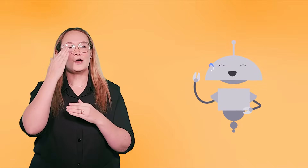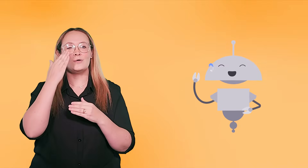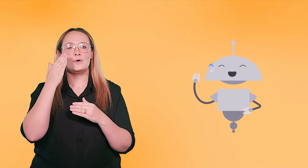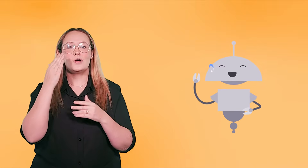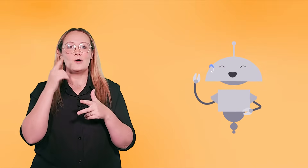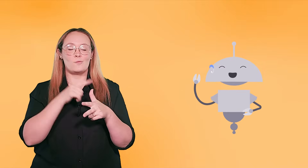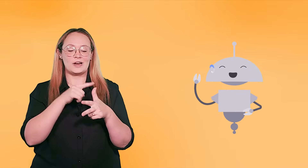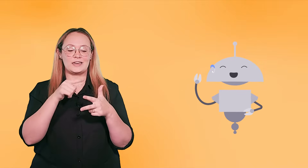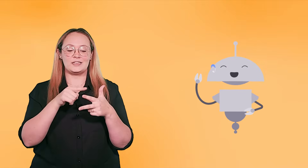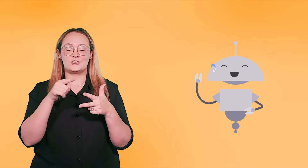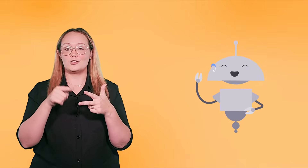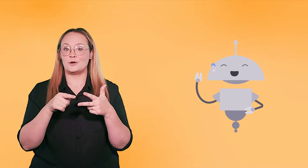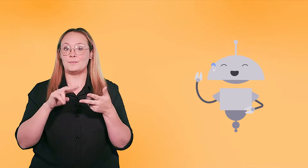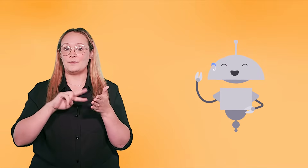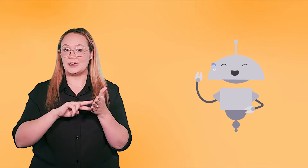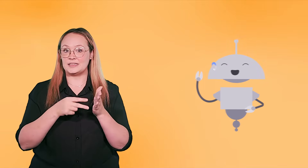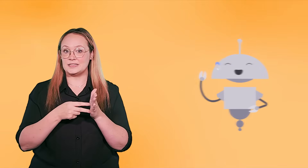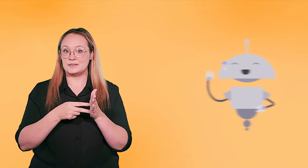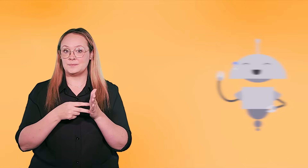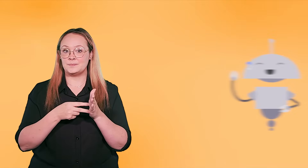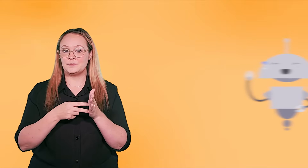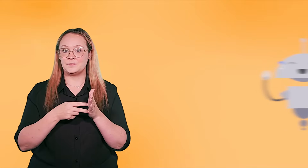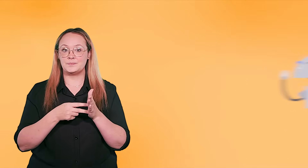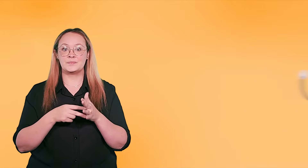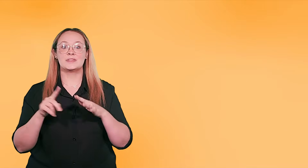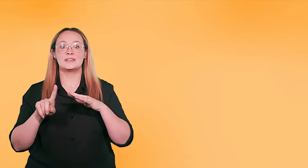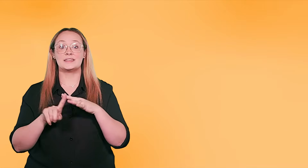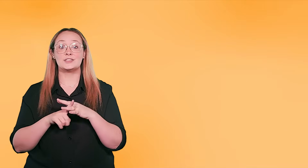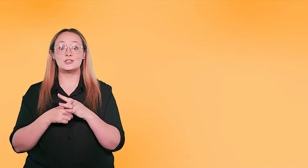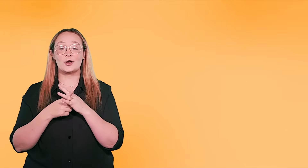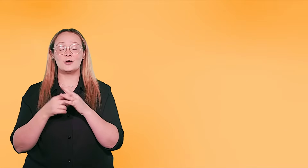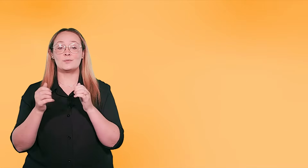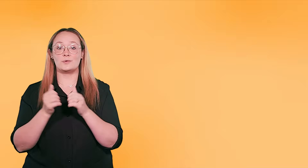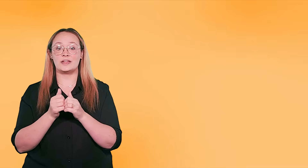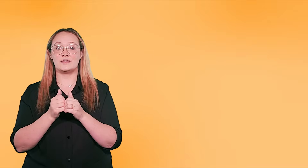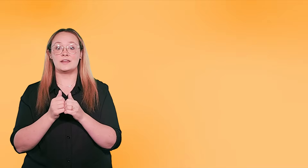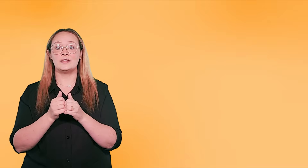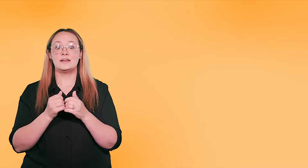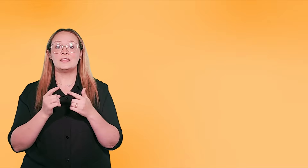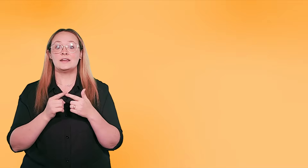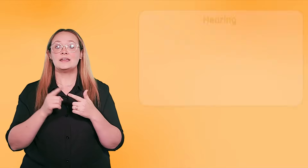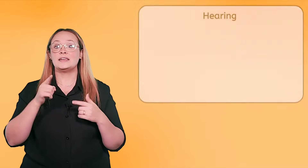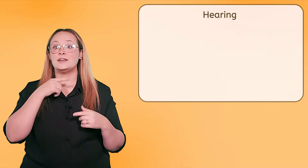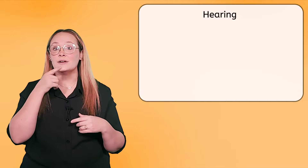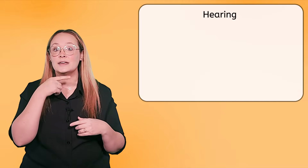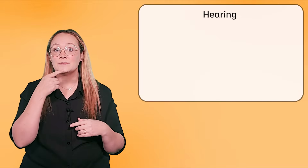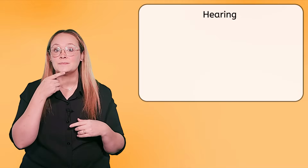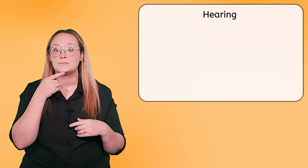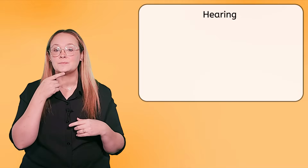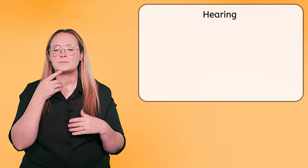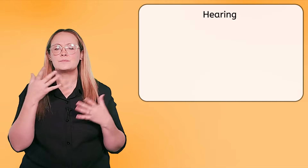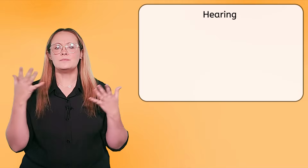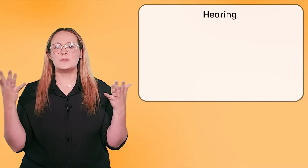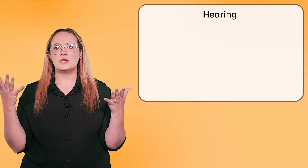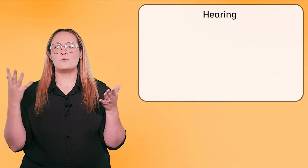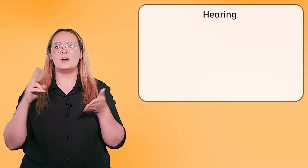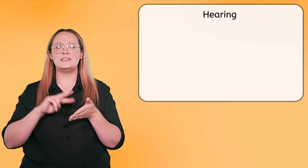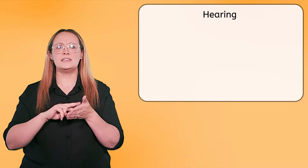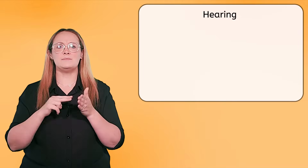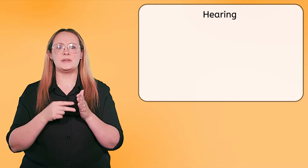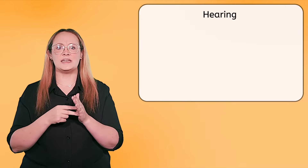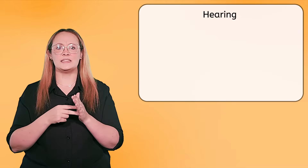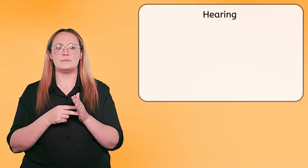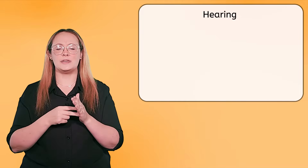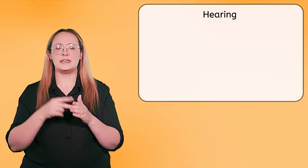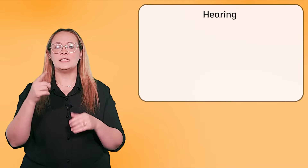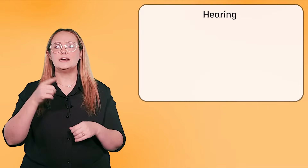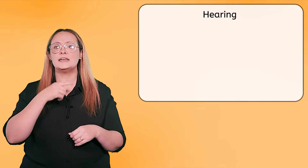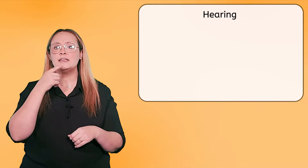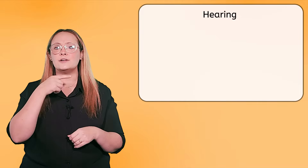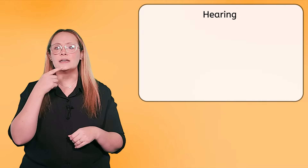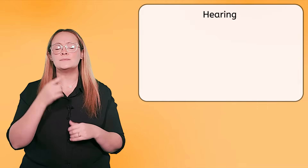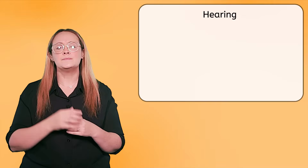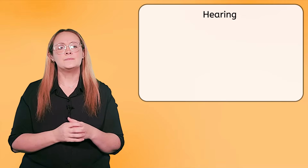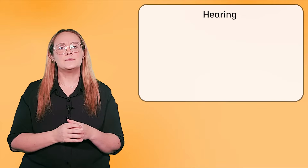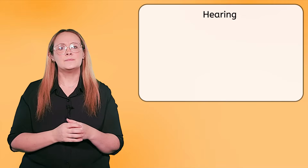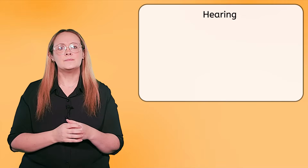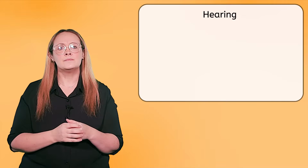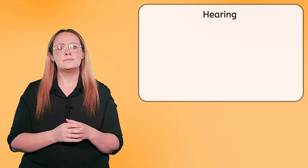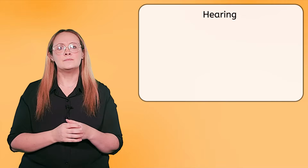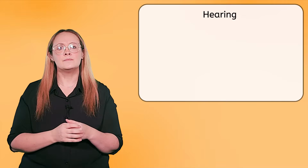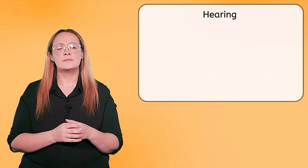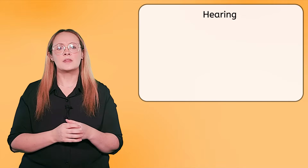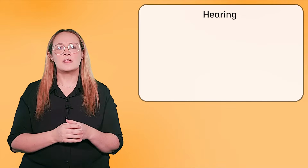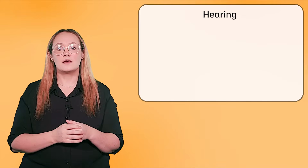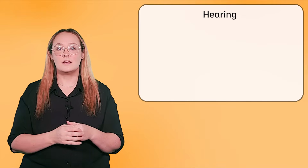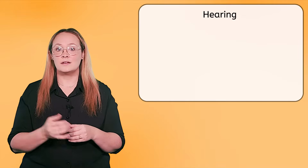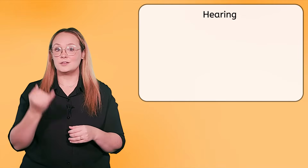know what each term means. Let's start with hearing. What does it mean to be hearing?